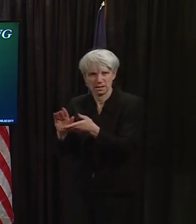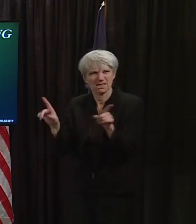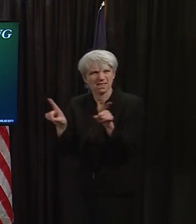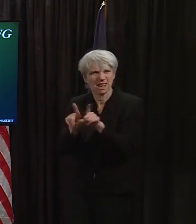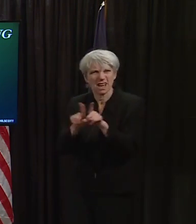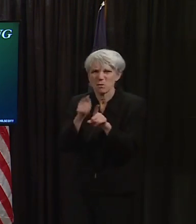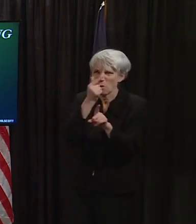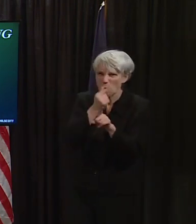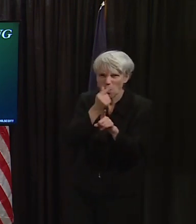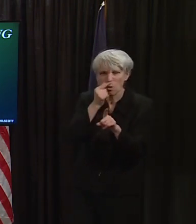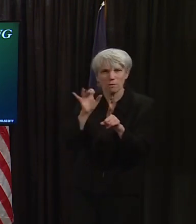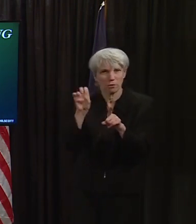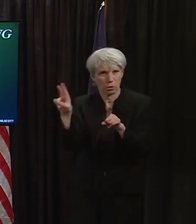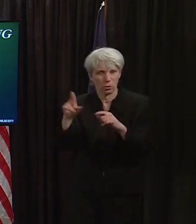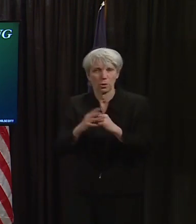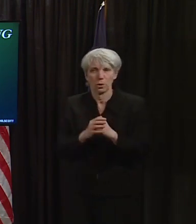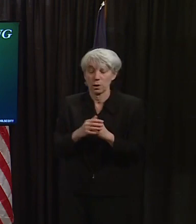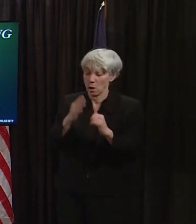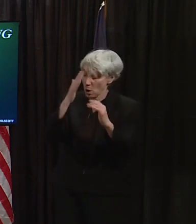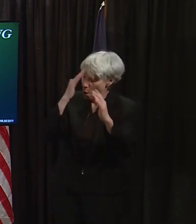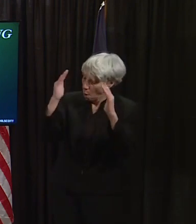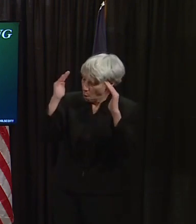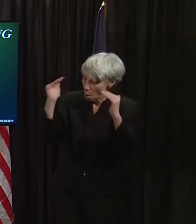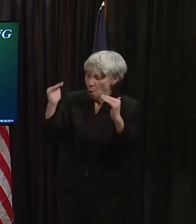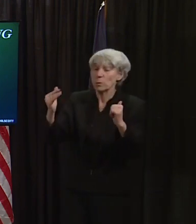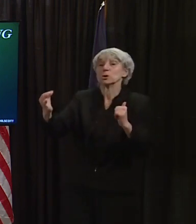time when we can live with this virus much more easily